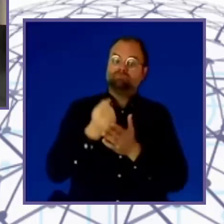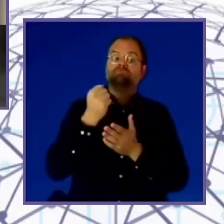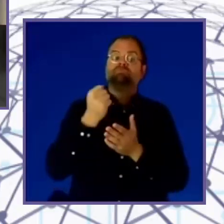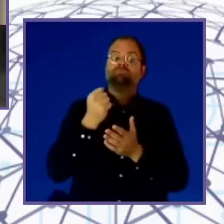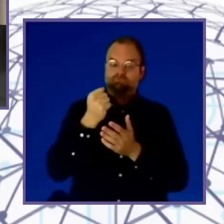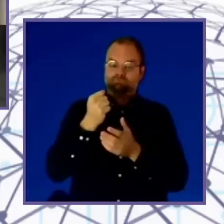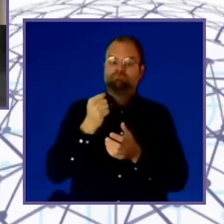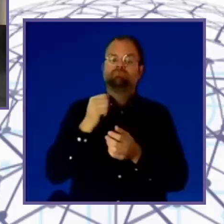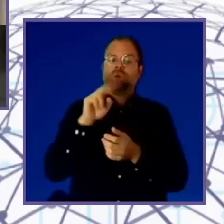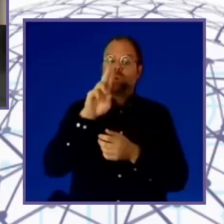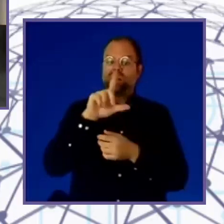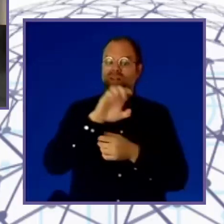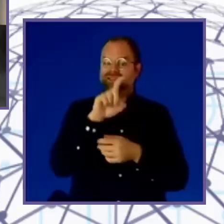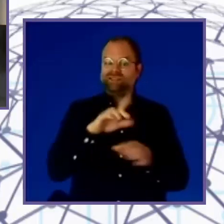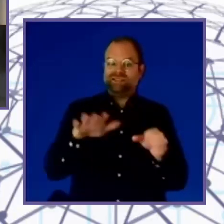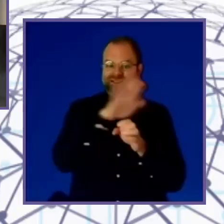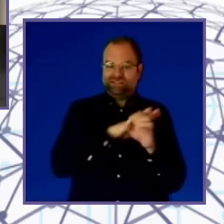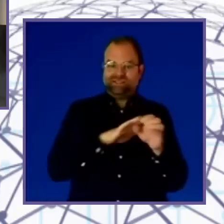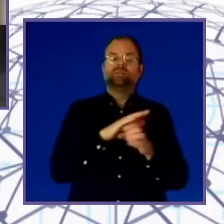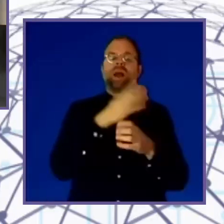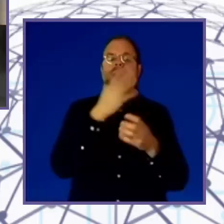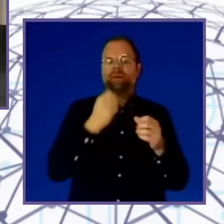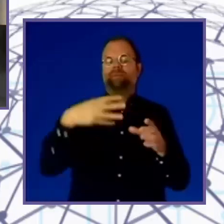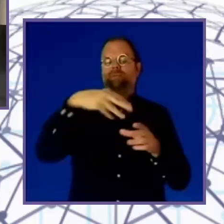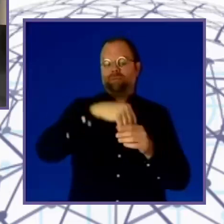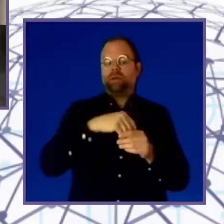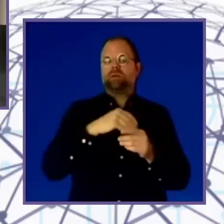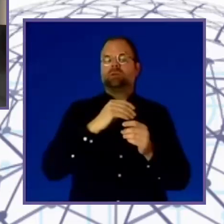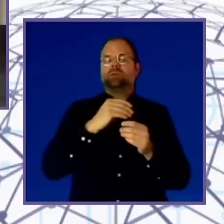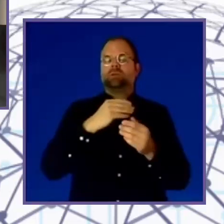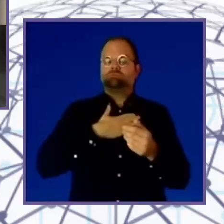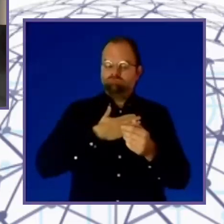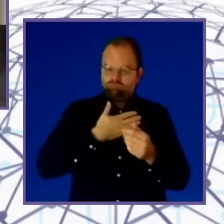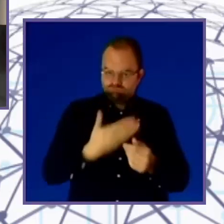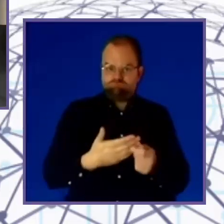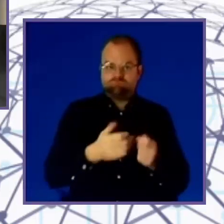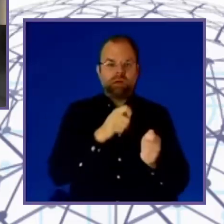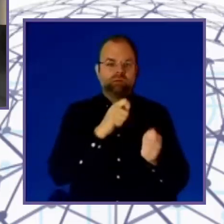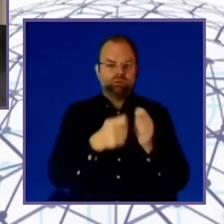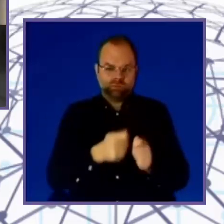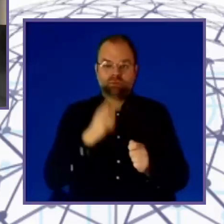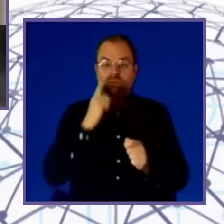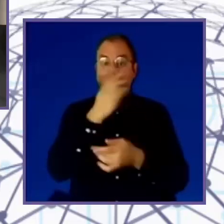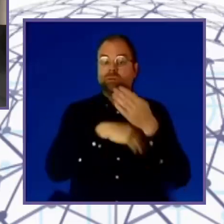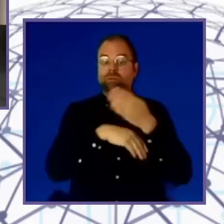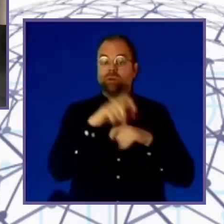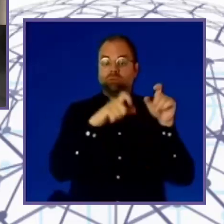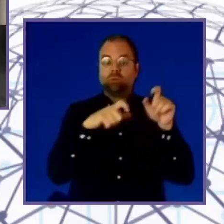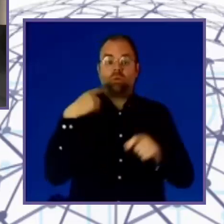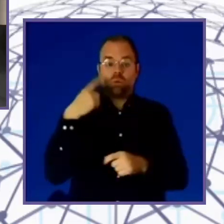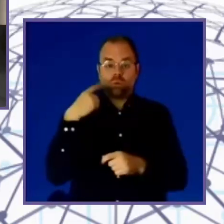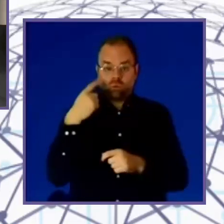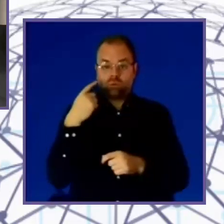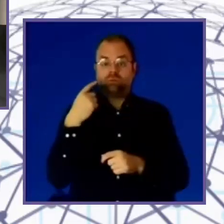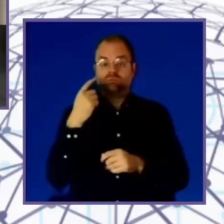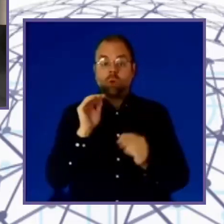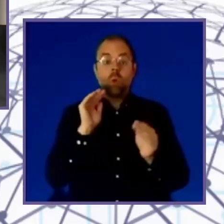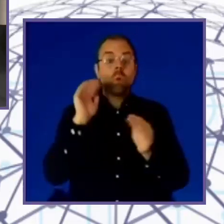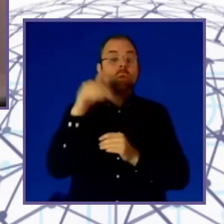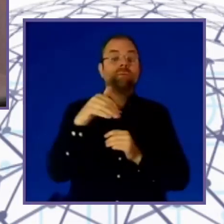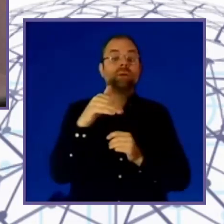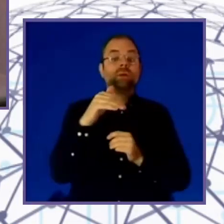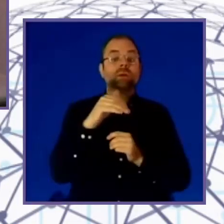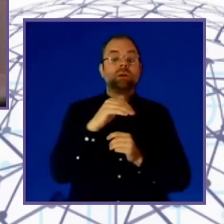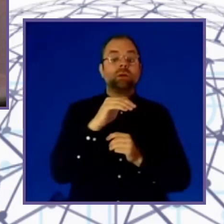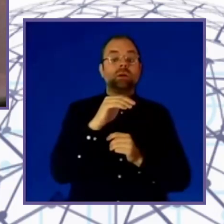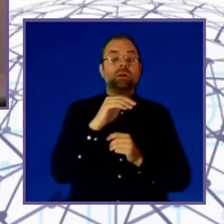and we won exemptions for carers and expanded the grace period until October 2027. We welcome these